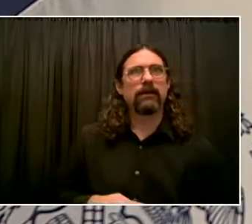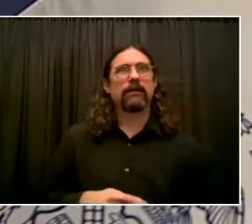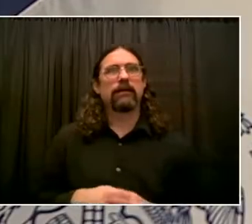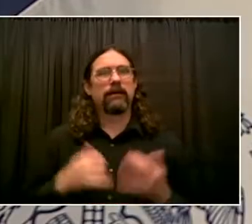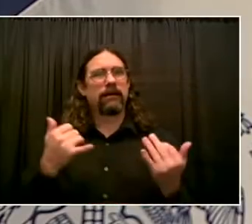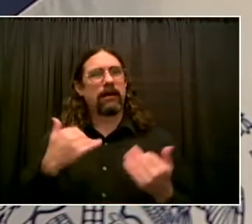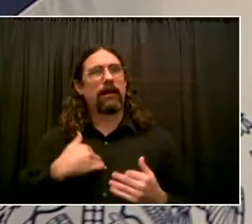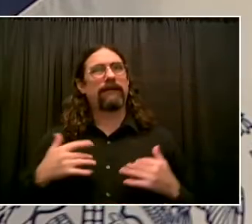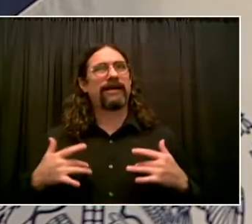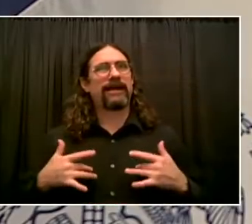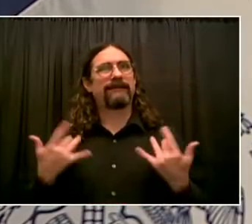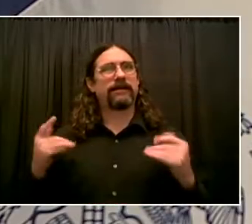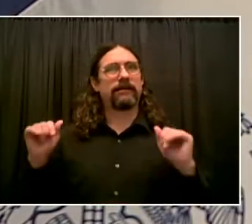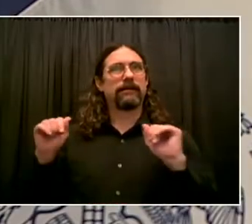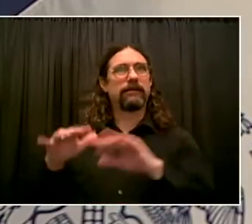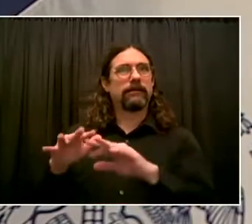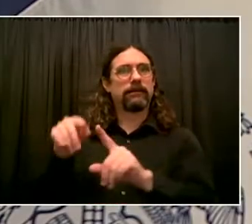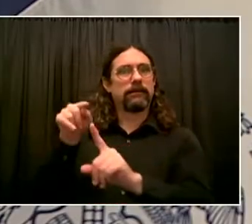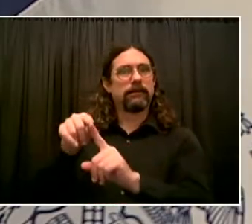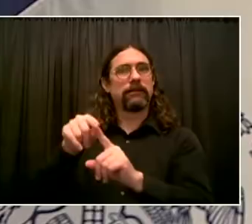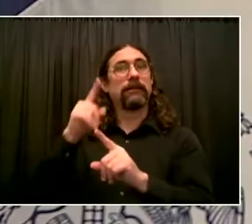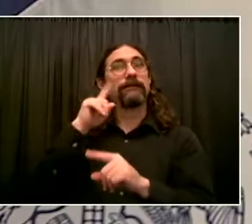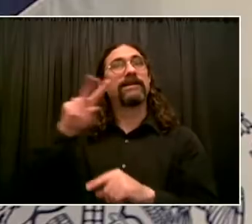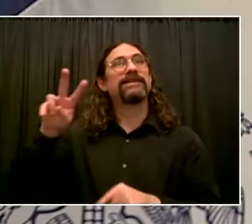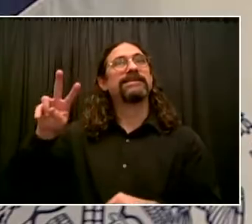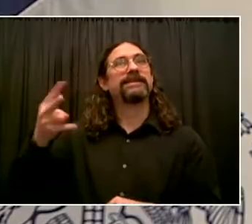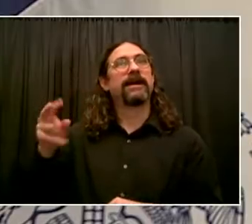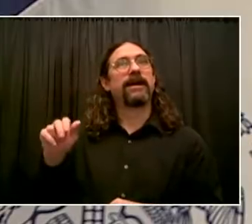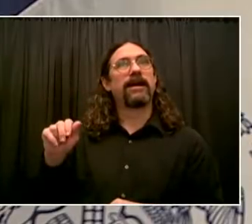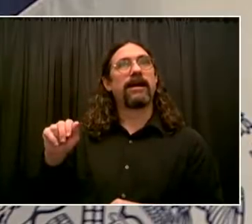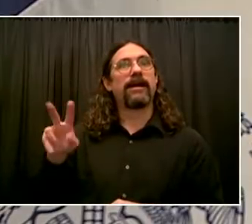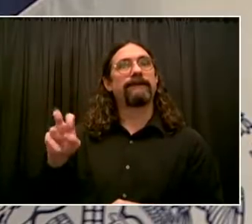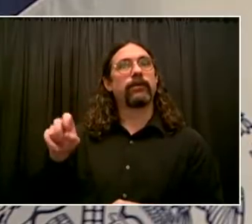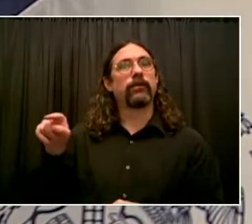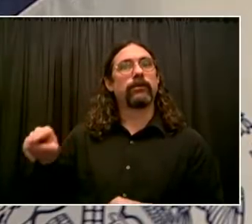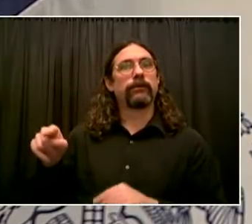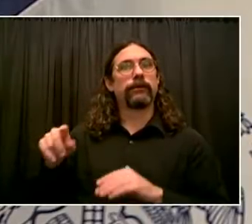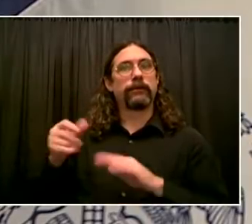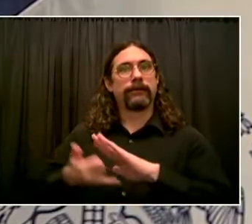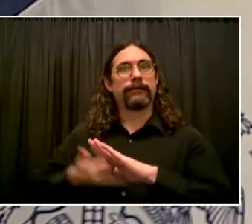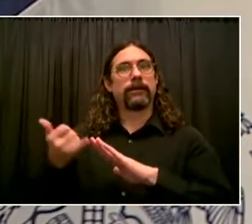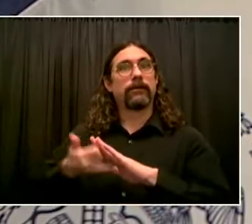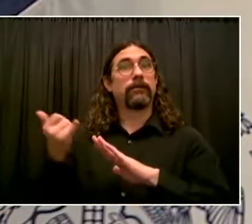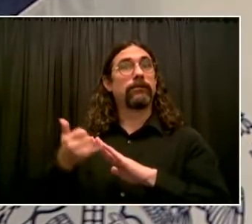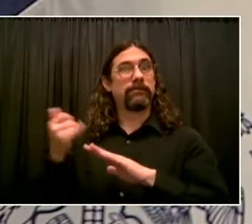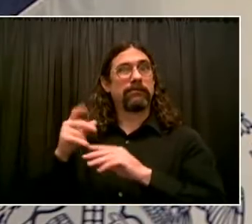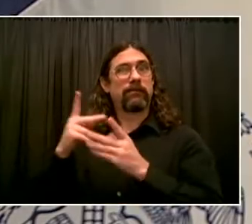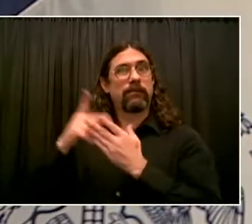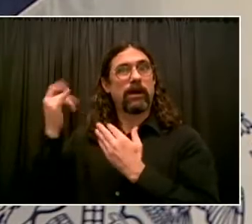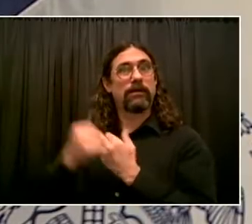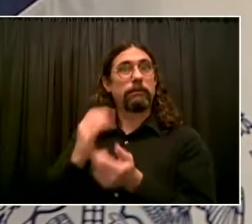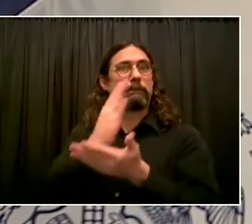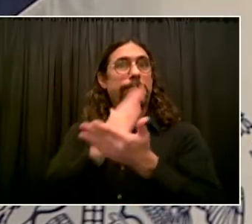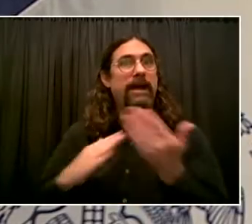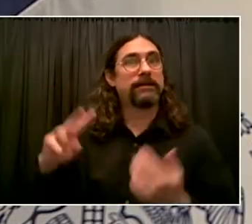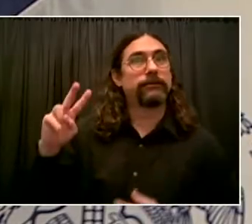MANDATES. WERE YOU INVITED TO THE EVENTS ON THE SECOND AVENUE SUBWAY OR ARE WEBACK TO